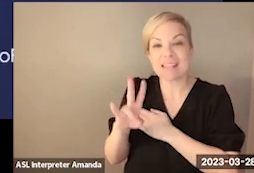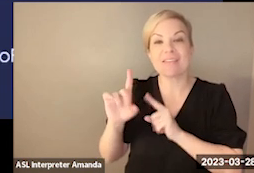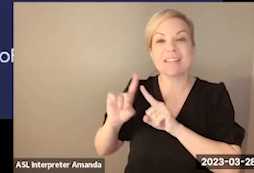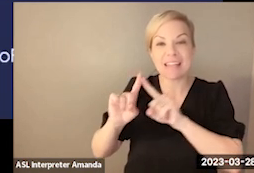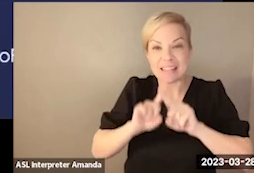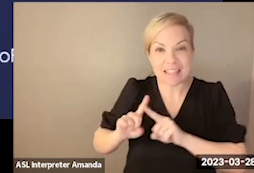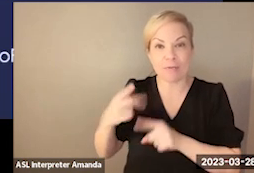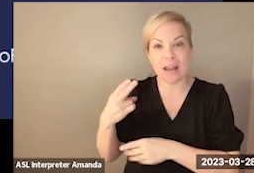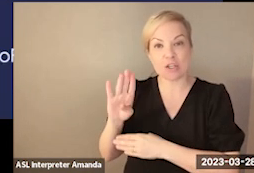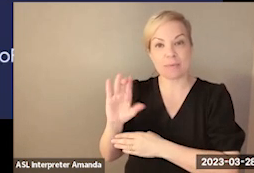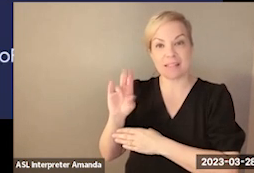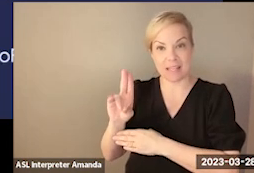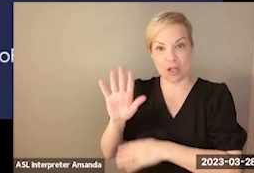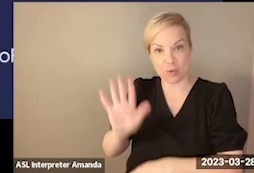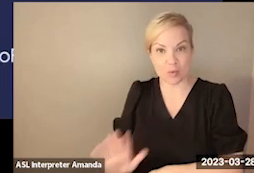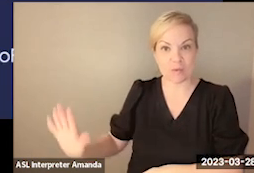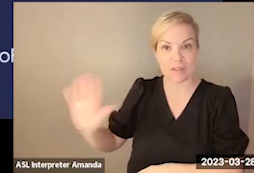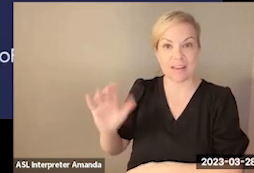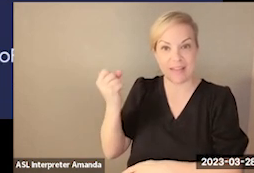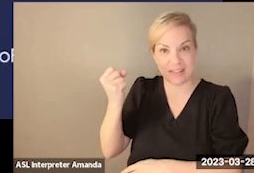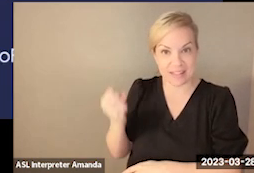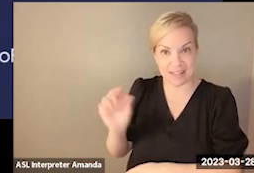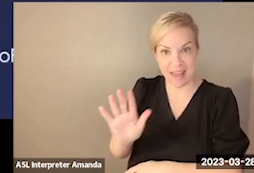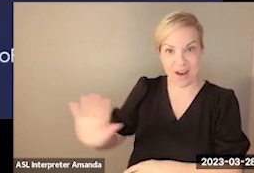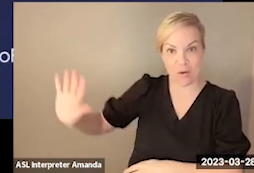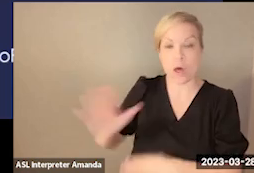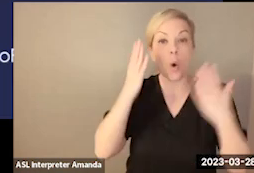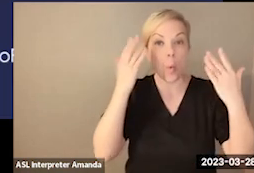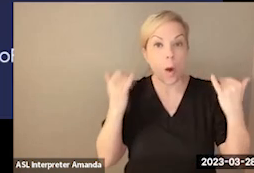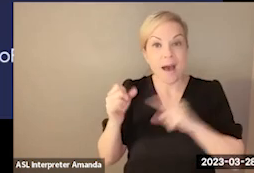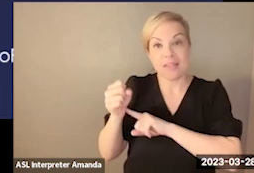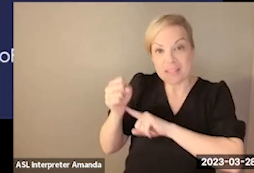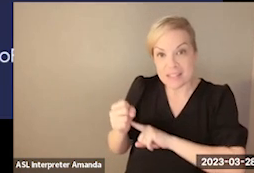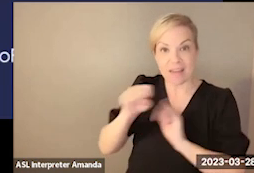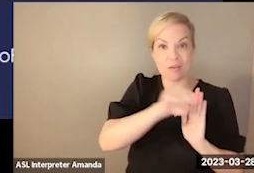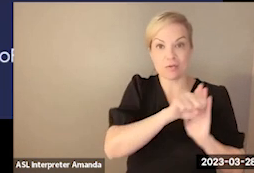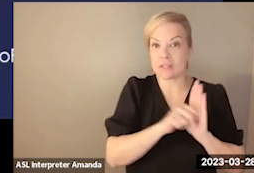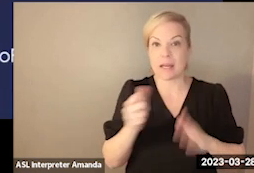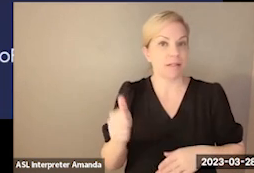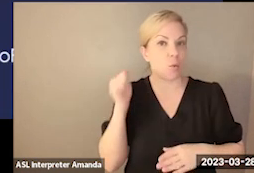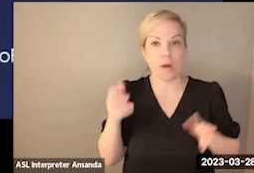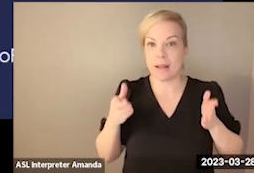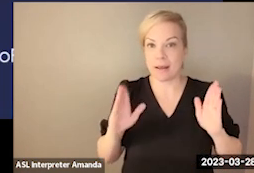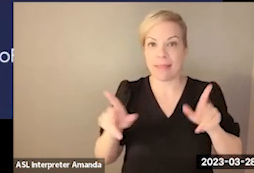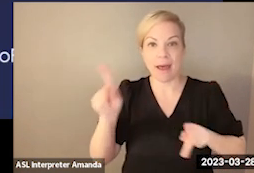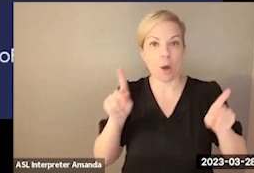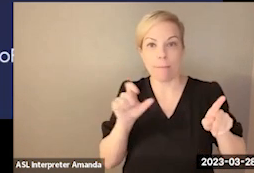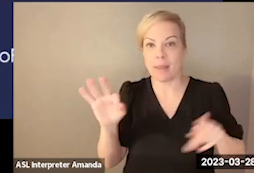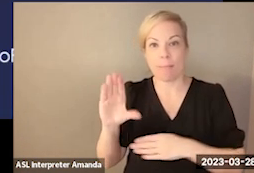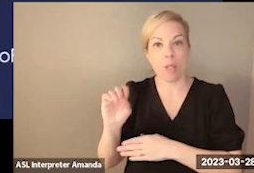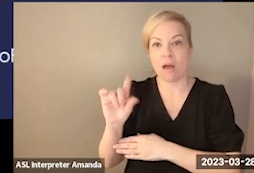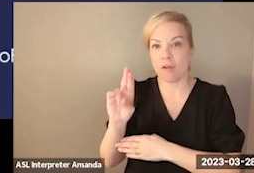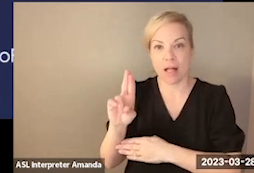Debbie Stine, Science & Technology Policy Academy: and that was because of the Southern States that we're not going to let people of color into their universities.